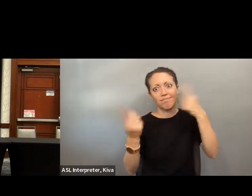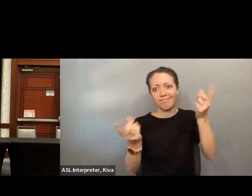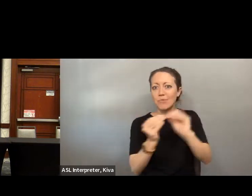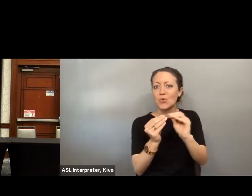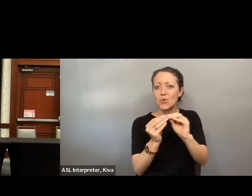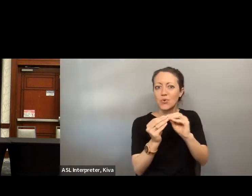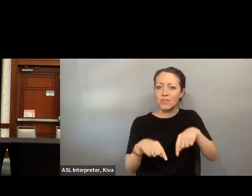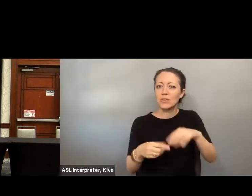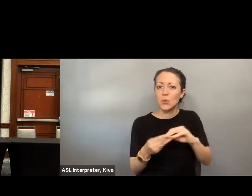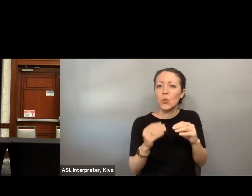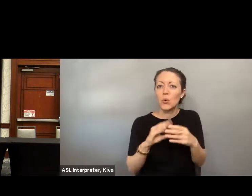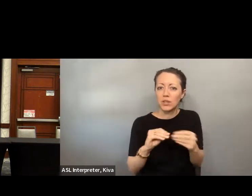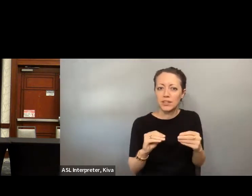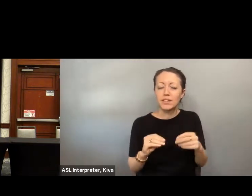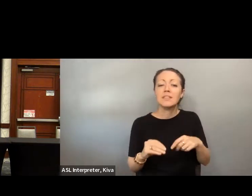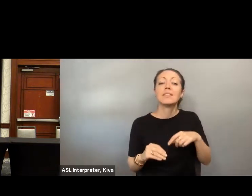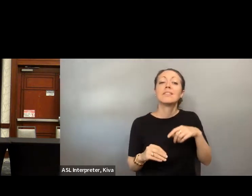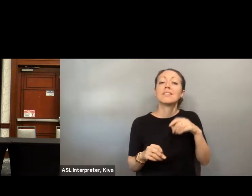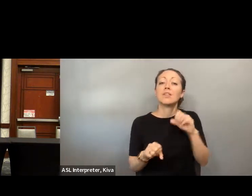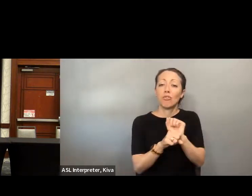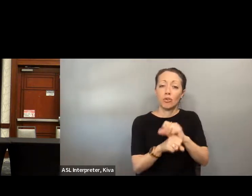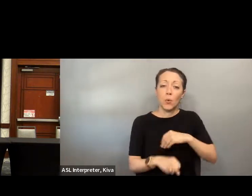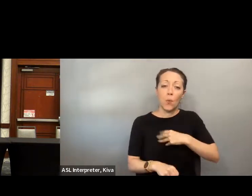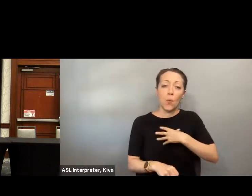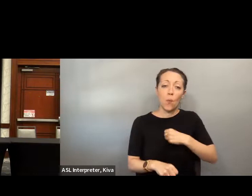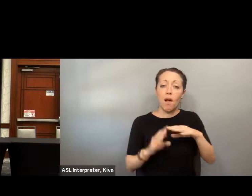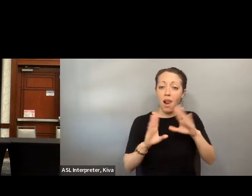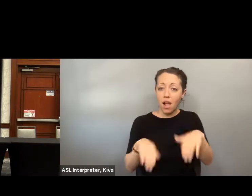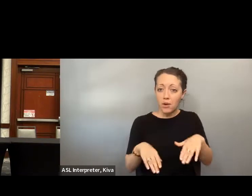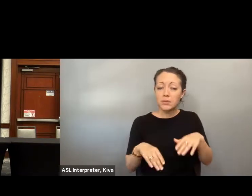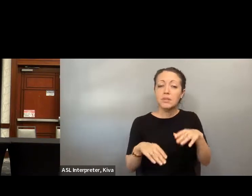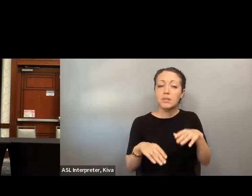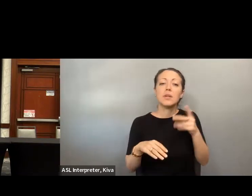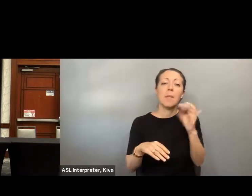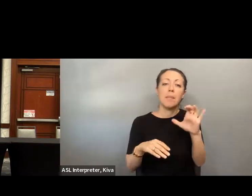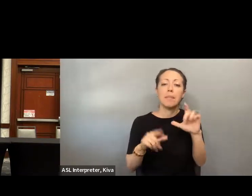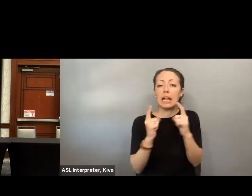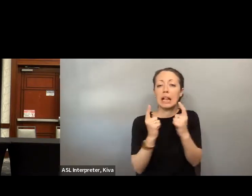disabilities. I had the opportunity to amplify the story of disabled stories of